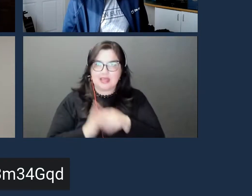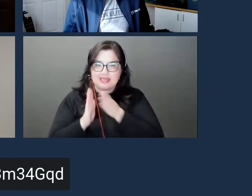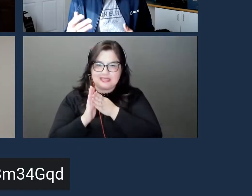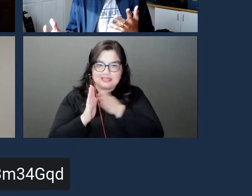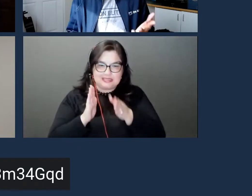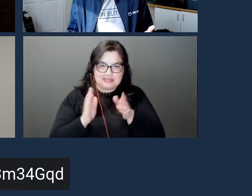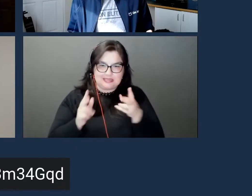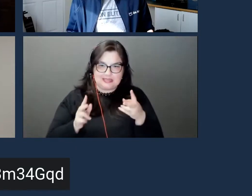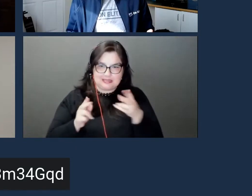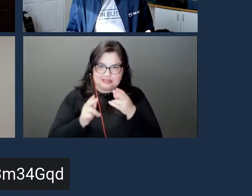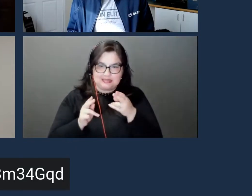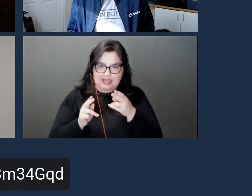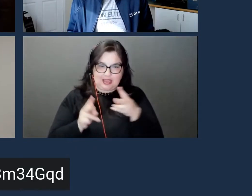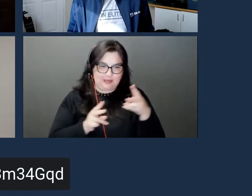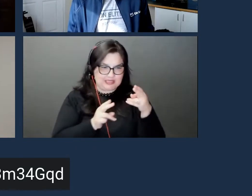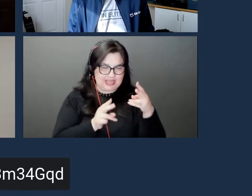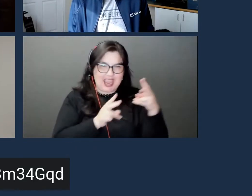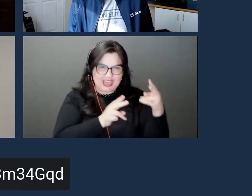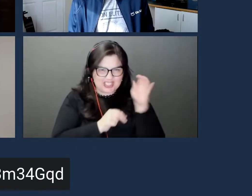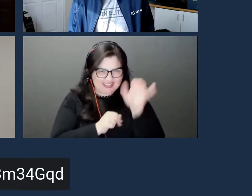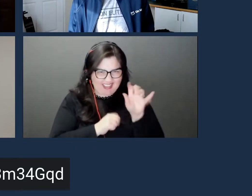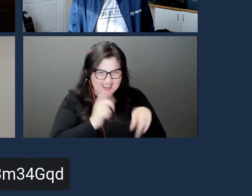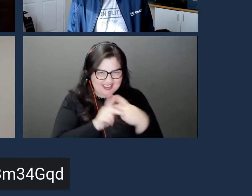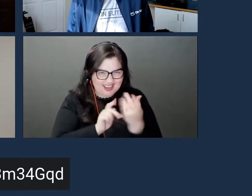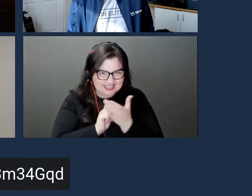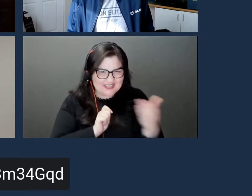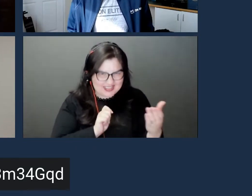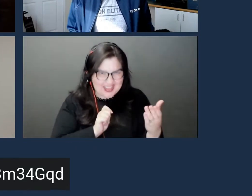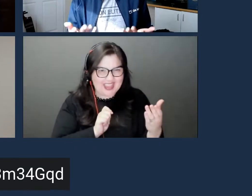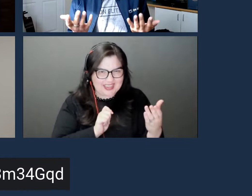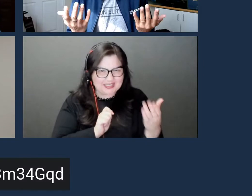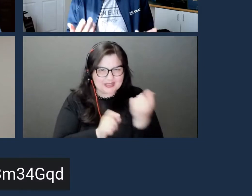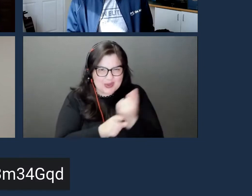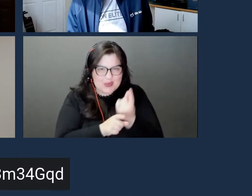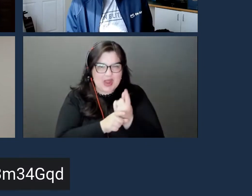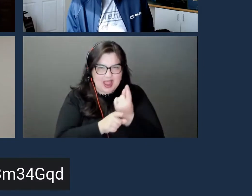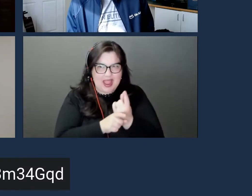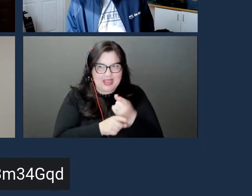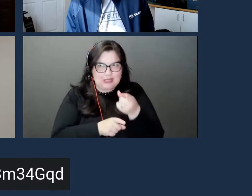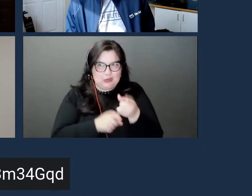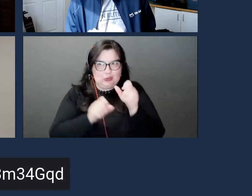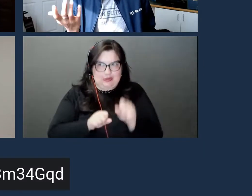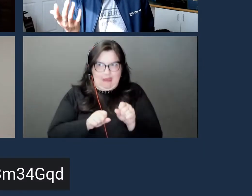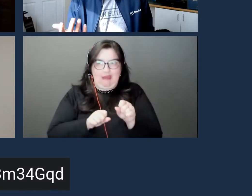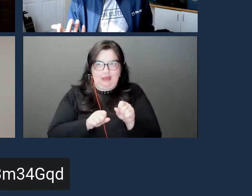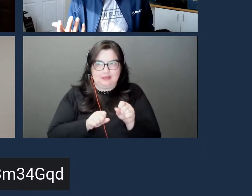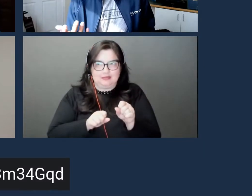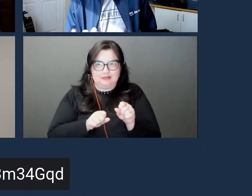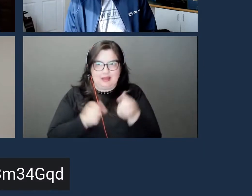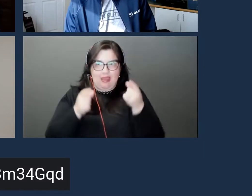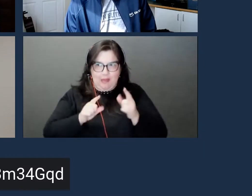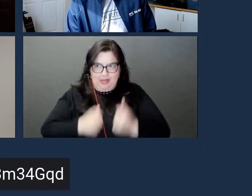Those are all things that you could be doing in life, which we don't do today.